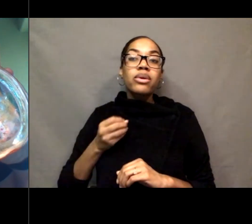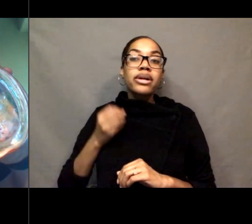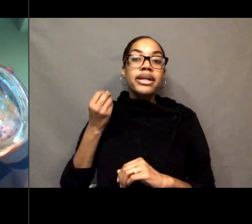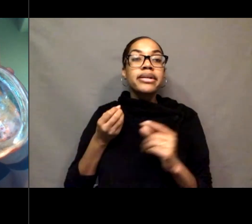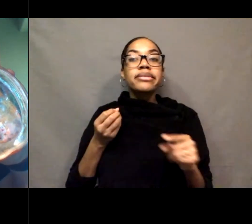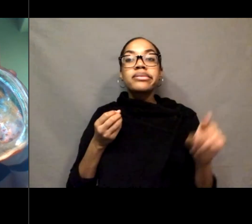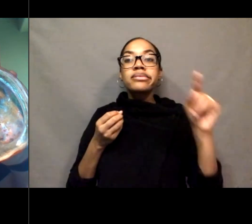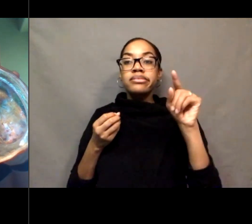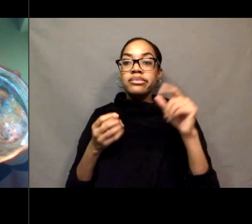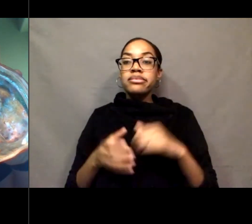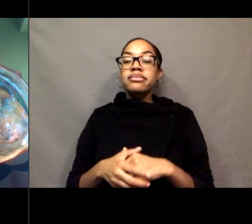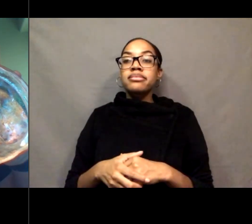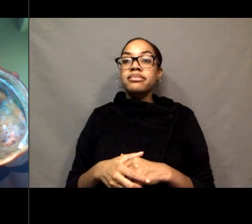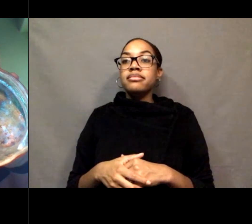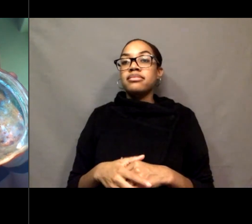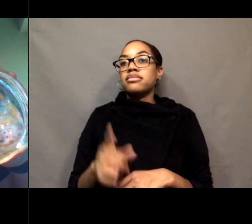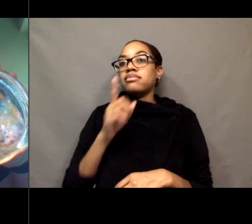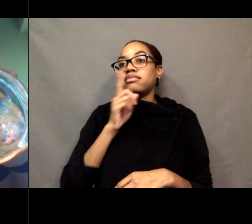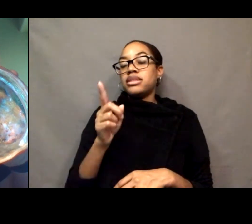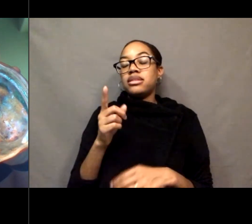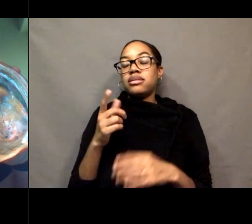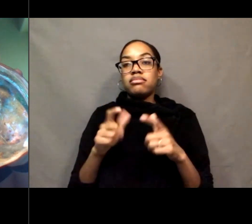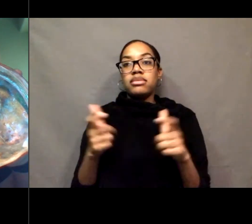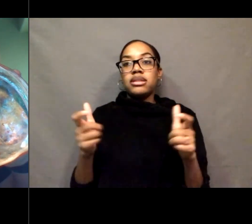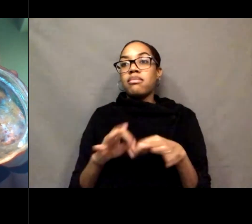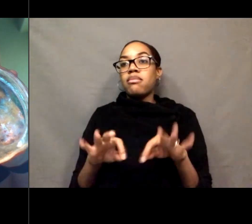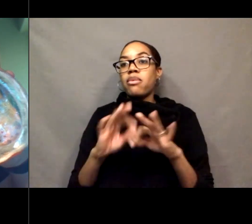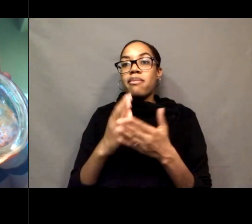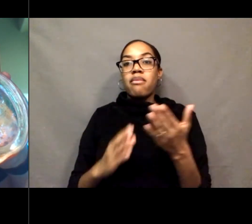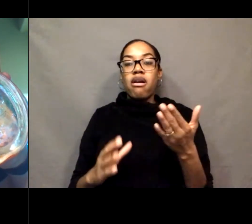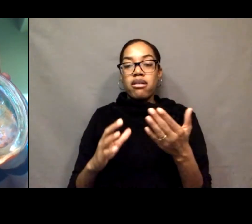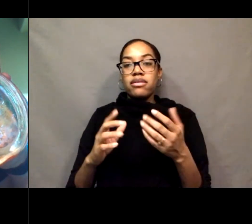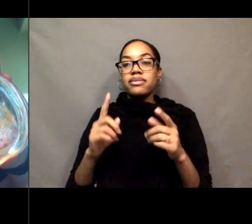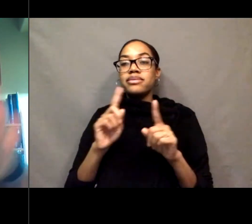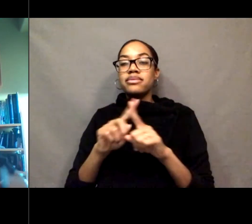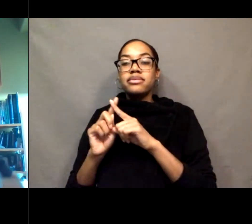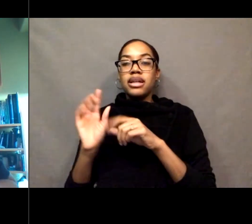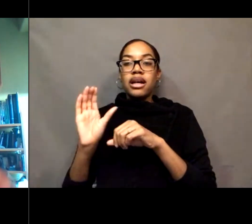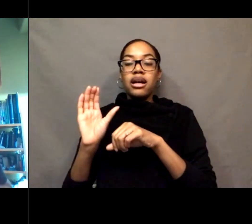And they were a big part of the fishery, commercial fishery and I'll talk a little bit more about that later.